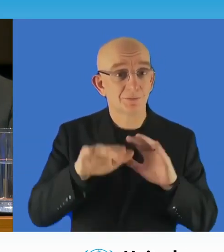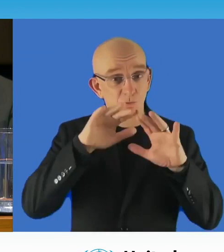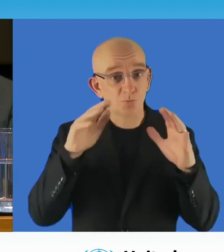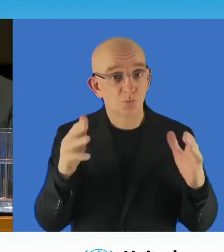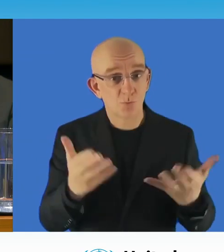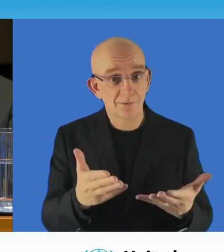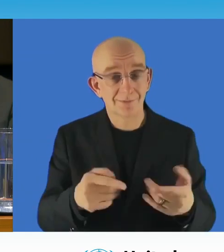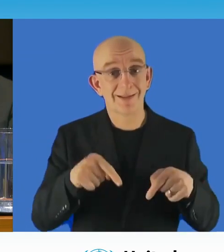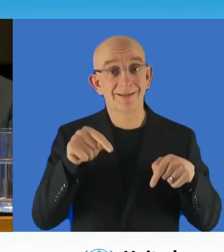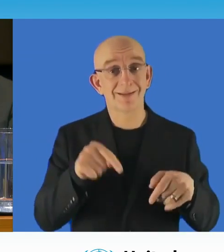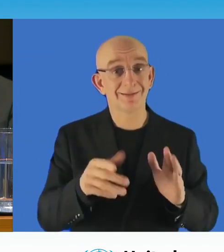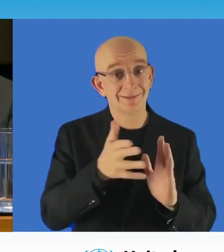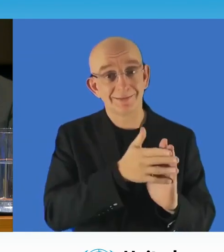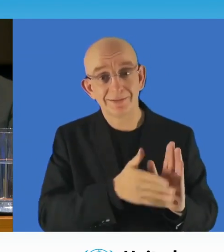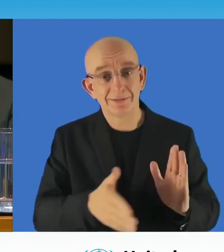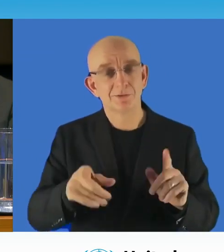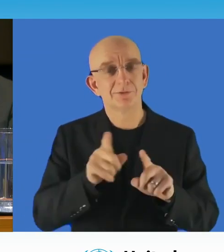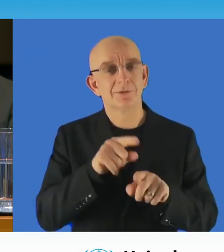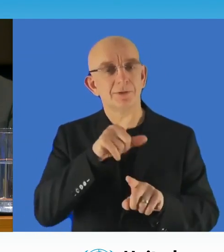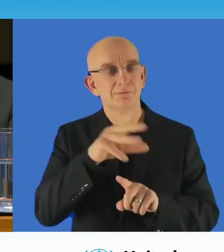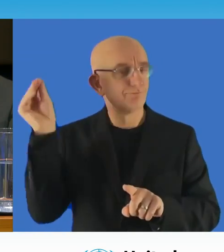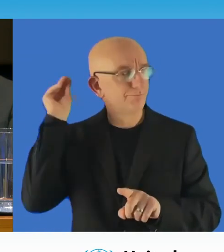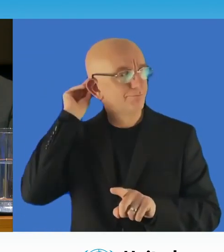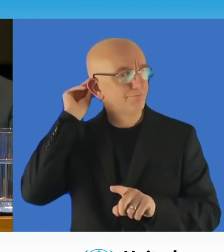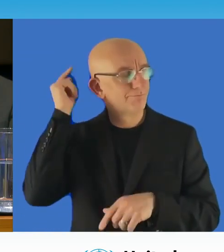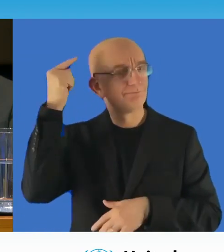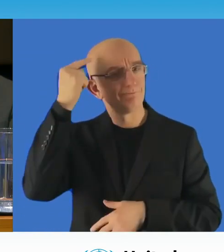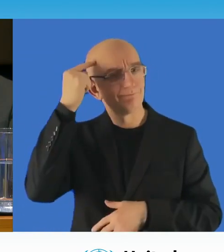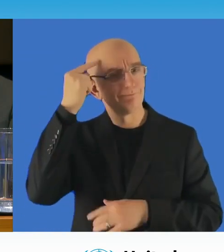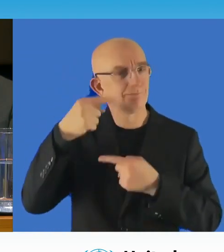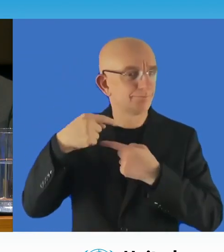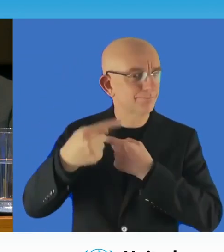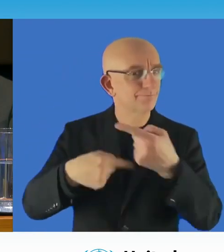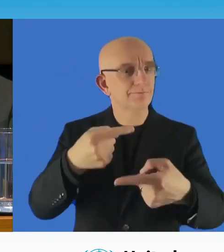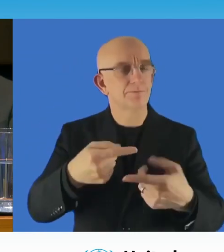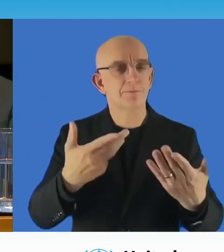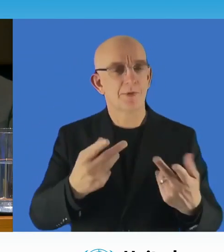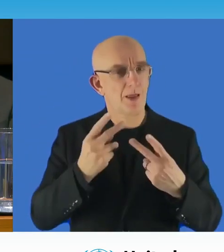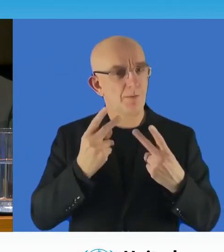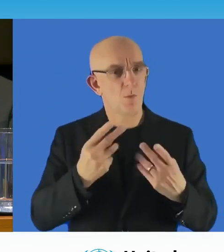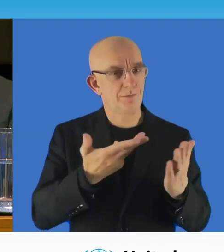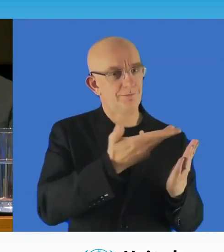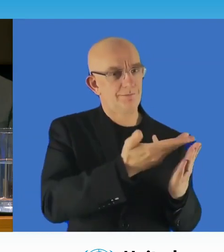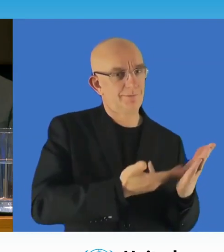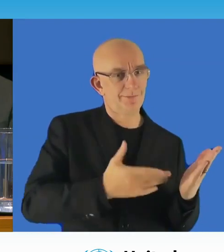fundamental importance of the crpd and the need to continue advancing the rights of persons with